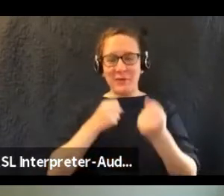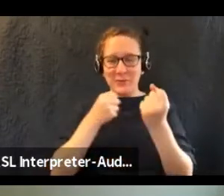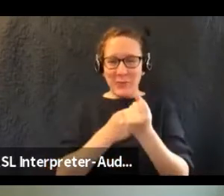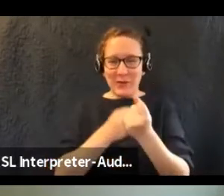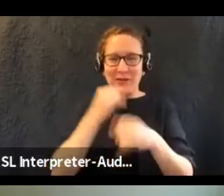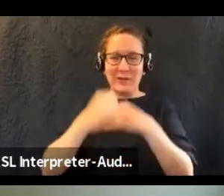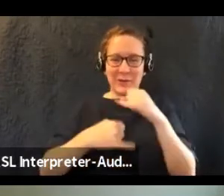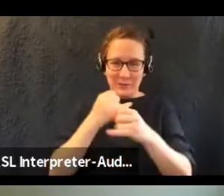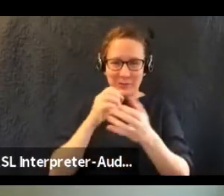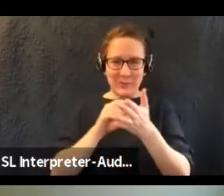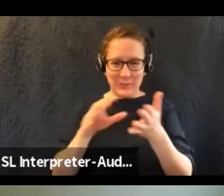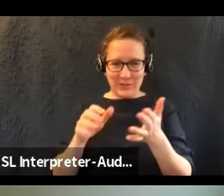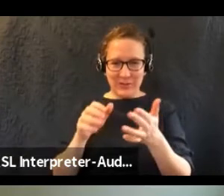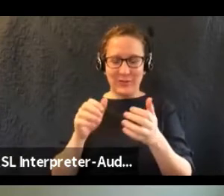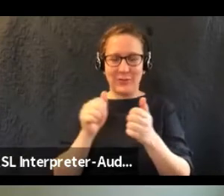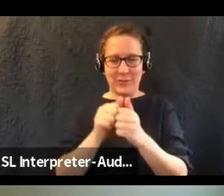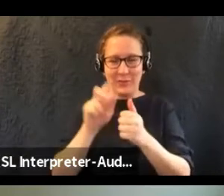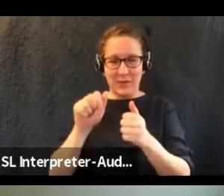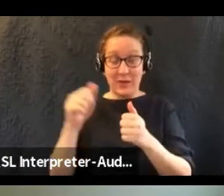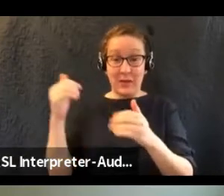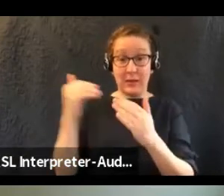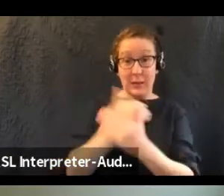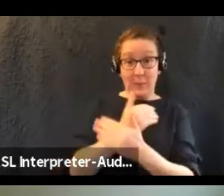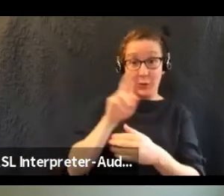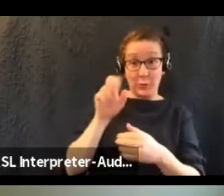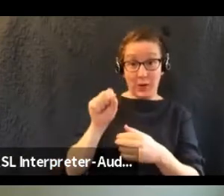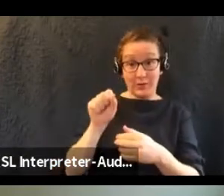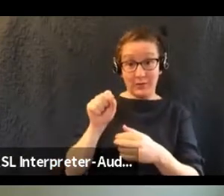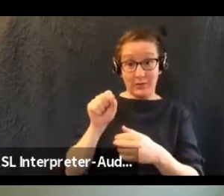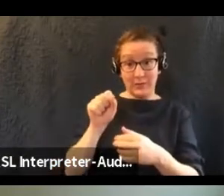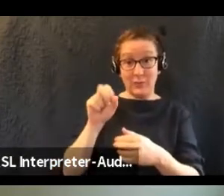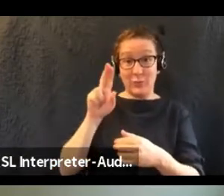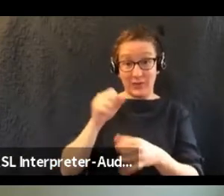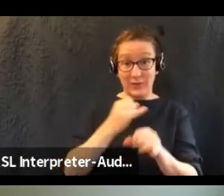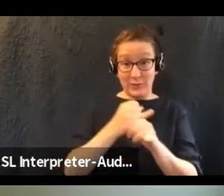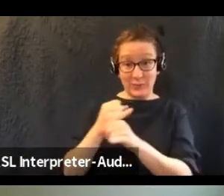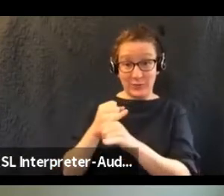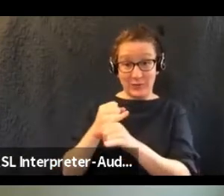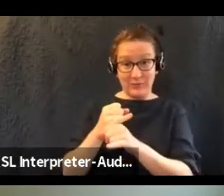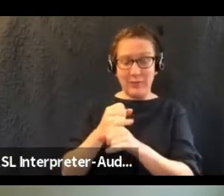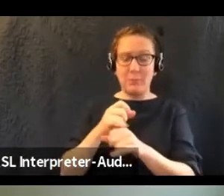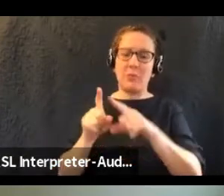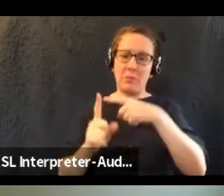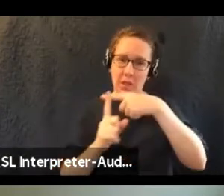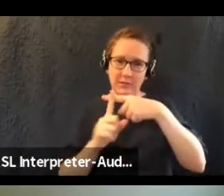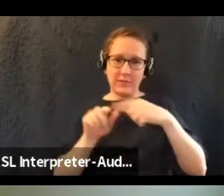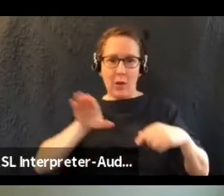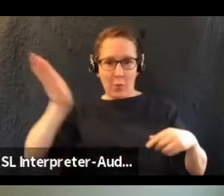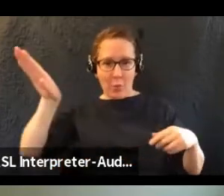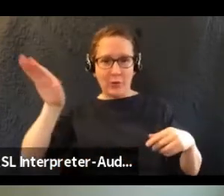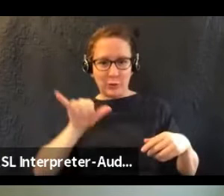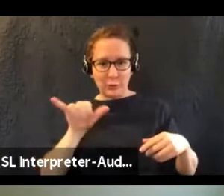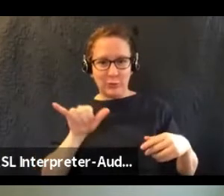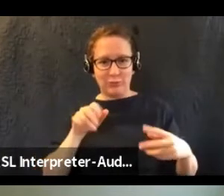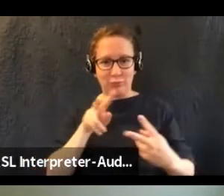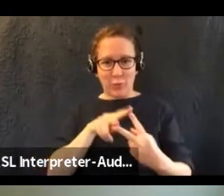both incoming to the U.S., to U.S. institutions, and then outgoing.